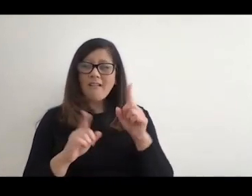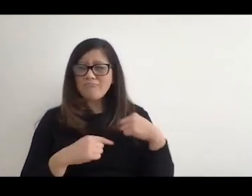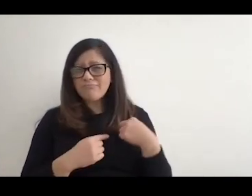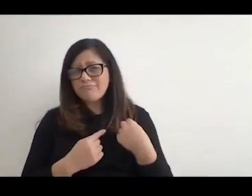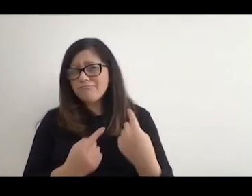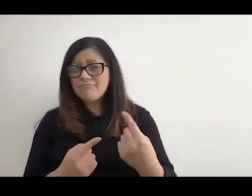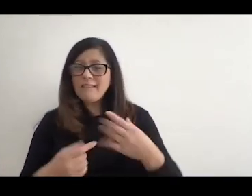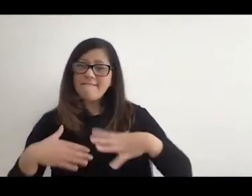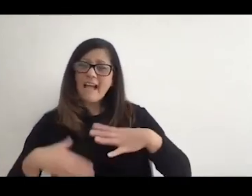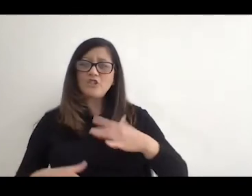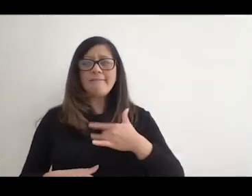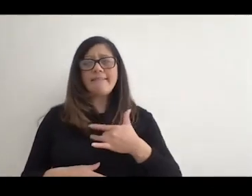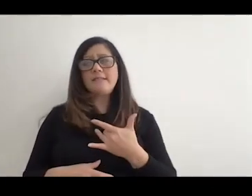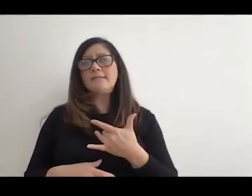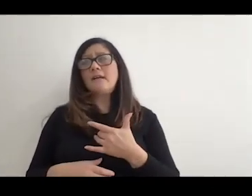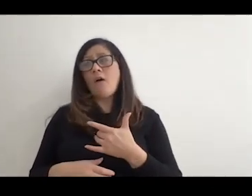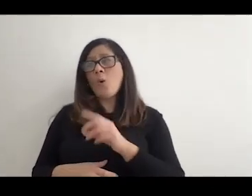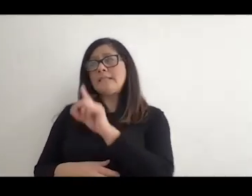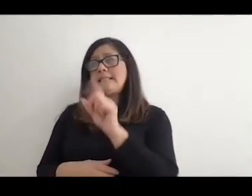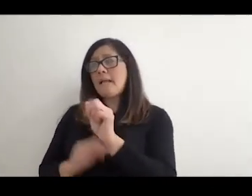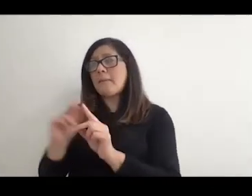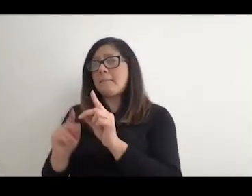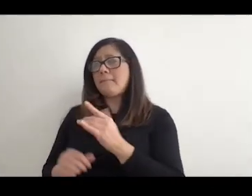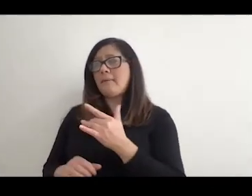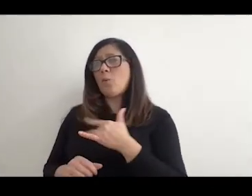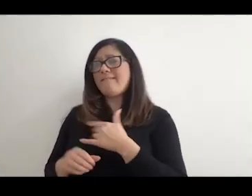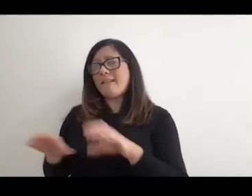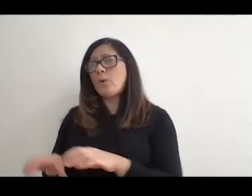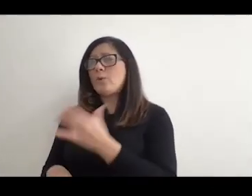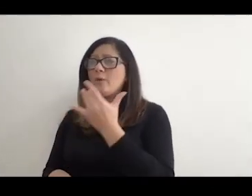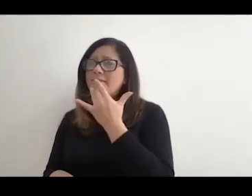when in fact disability will cause the industry to be more innovative.